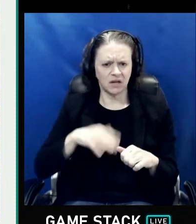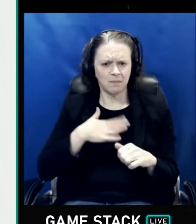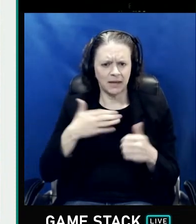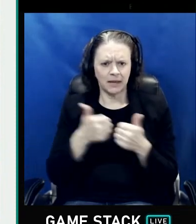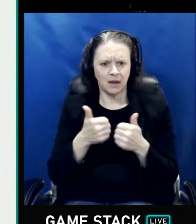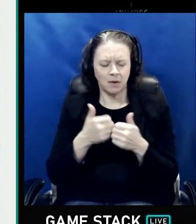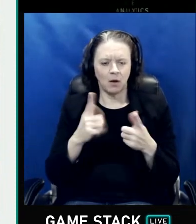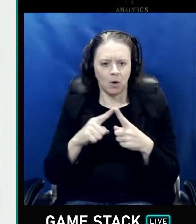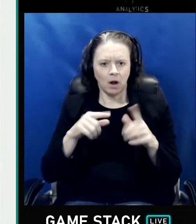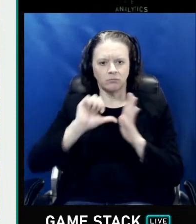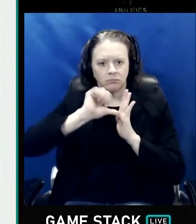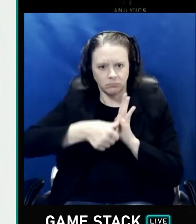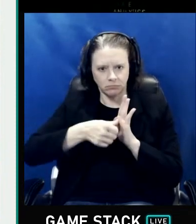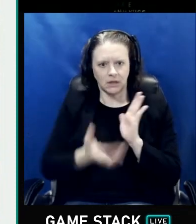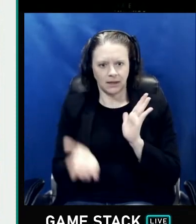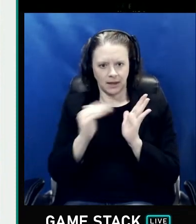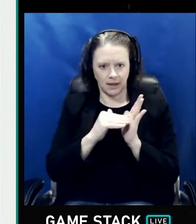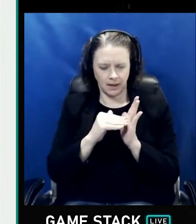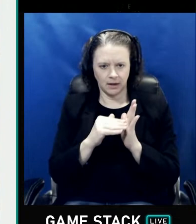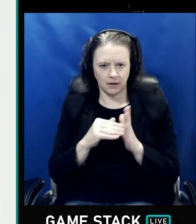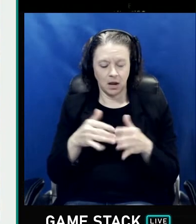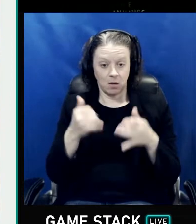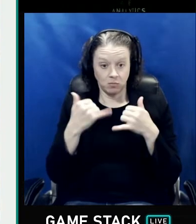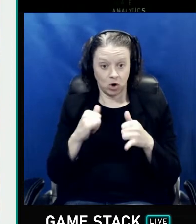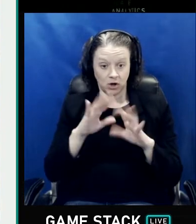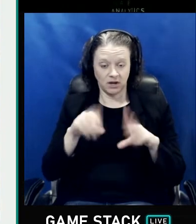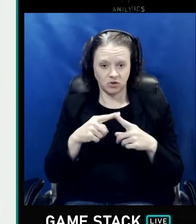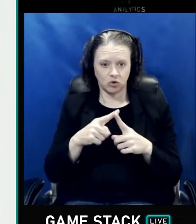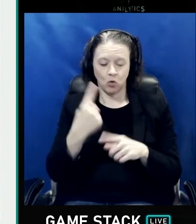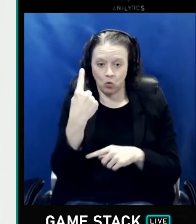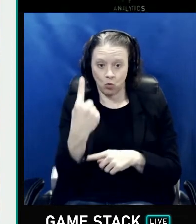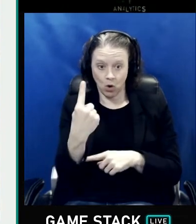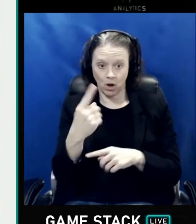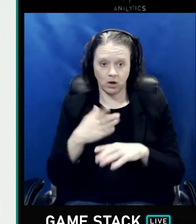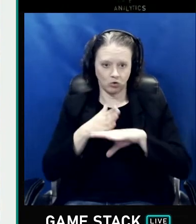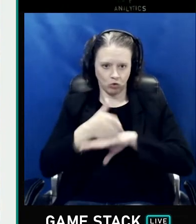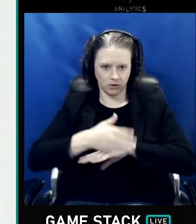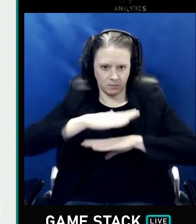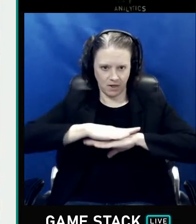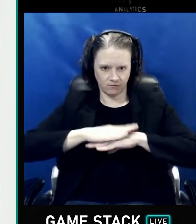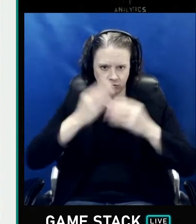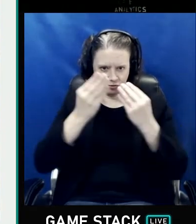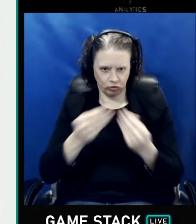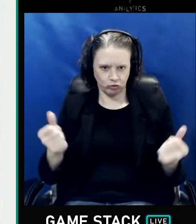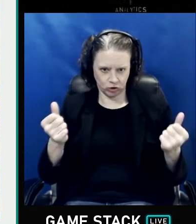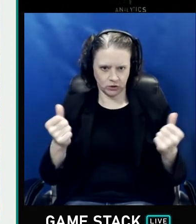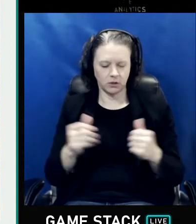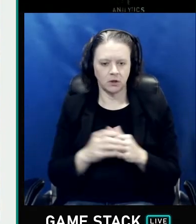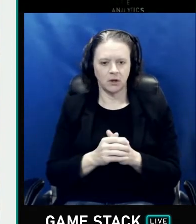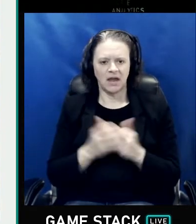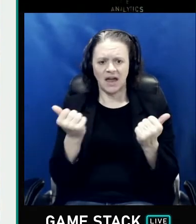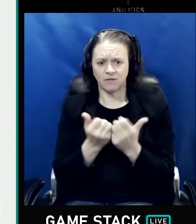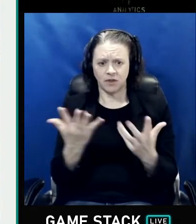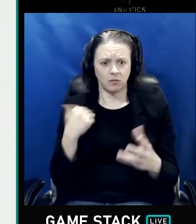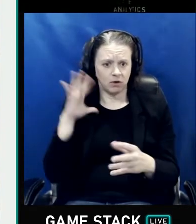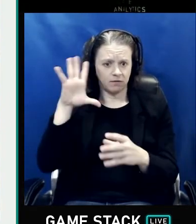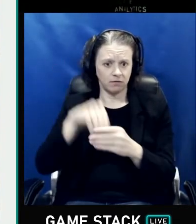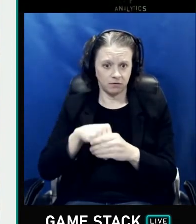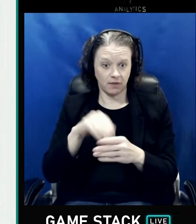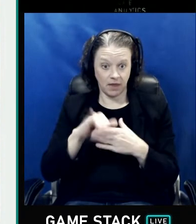again. Party provides a single cohesive cross-platform solution. Everything that we've built into this product is by design